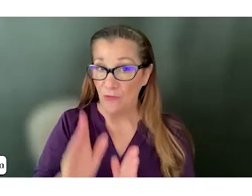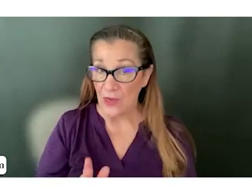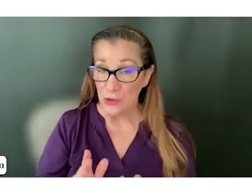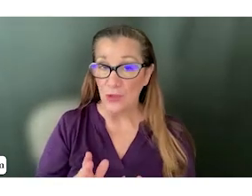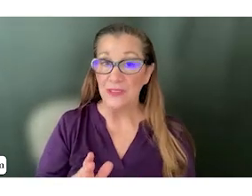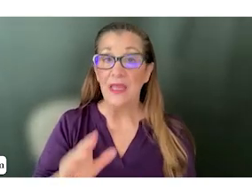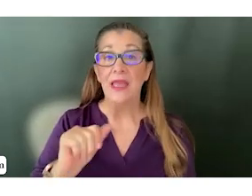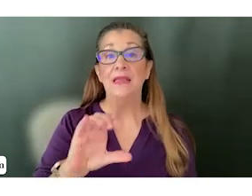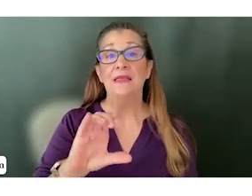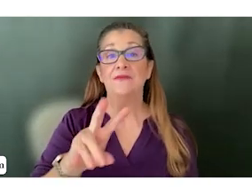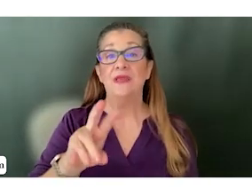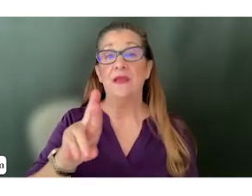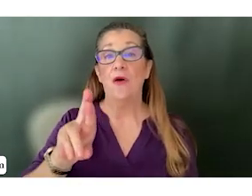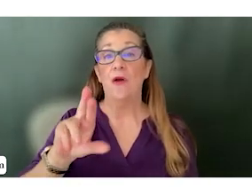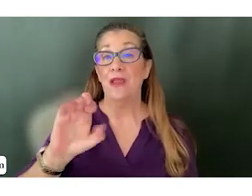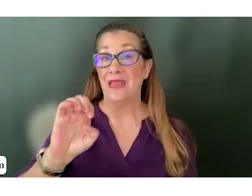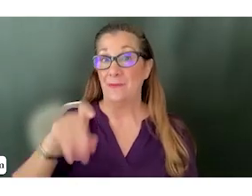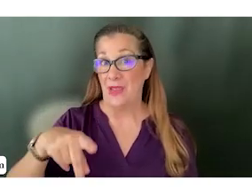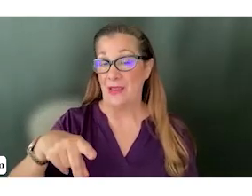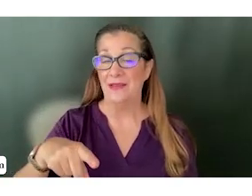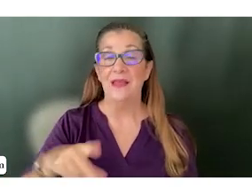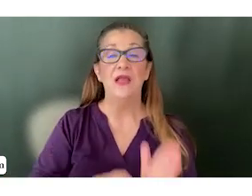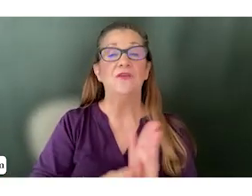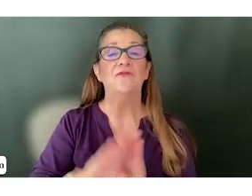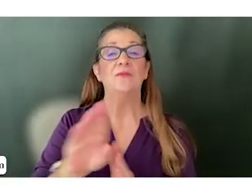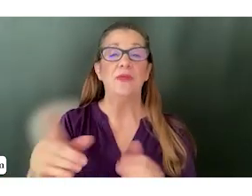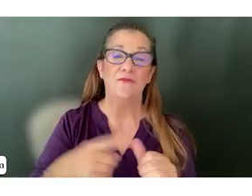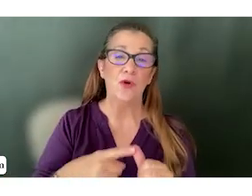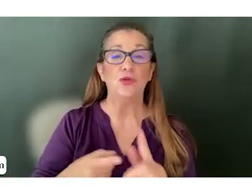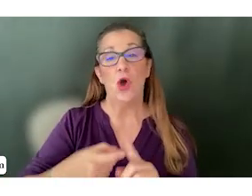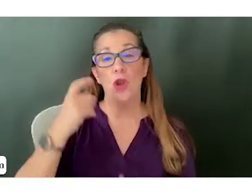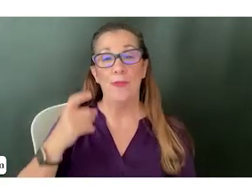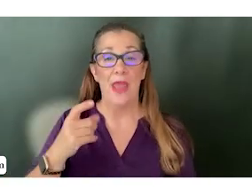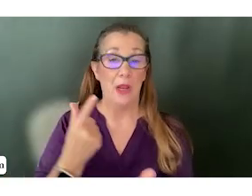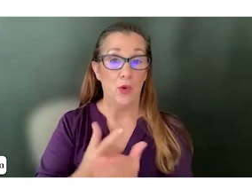ACVREP and developing the first automated grading tool for Braille.